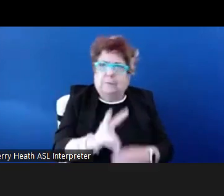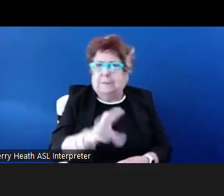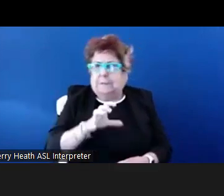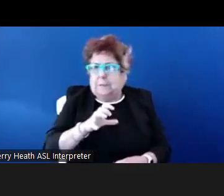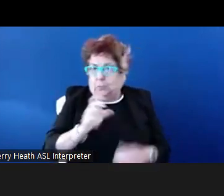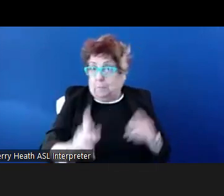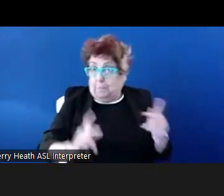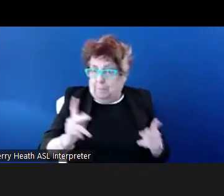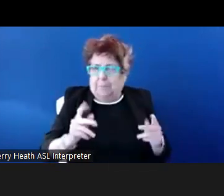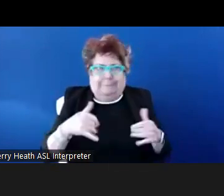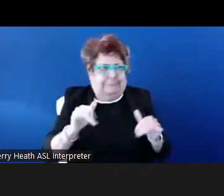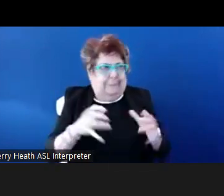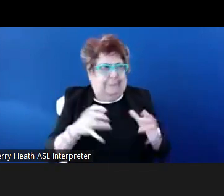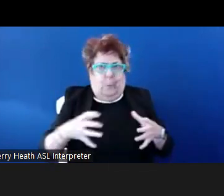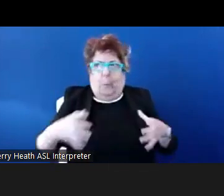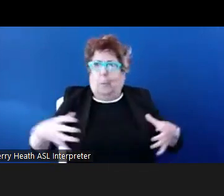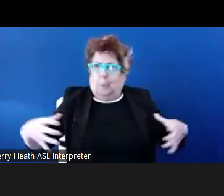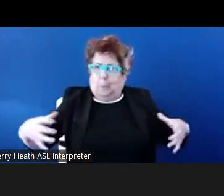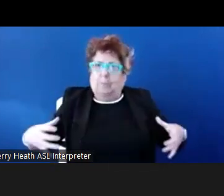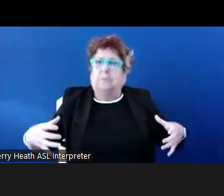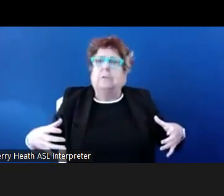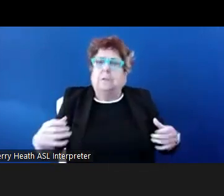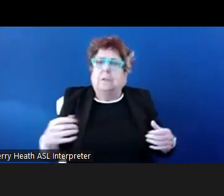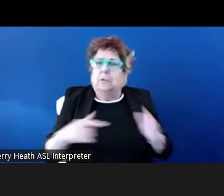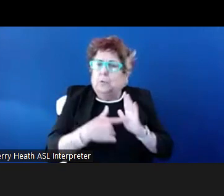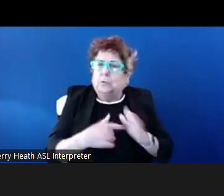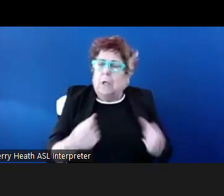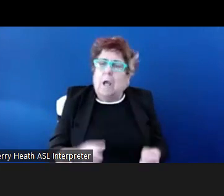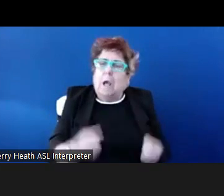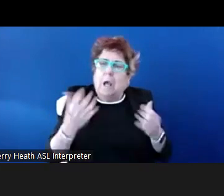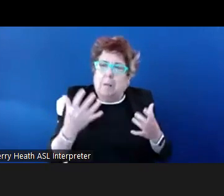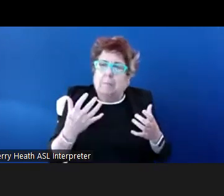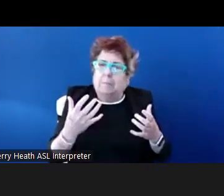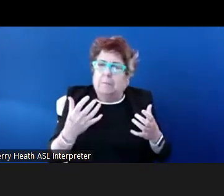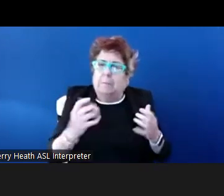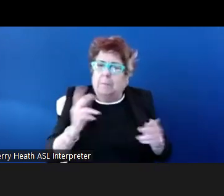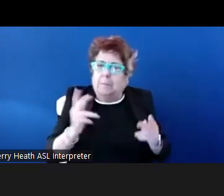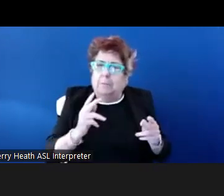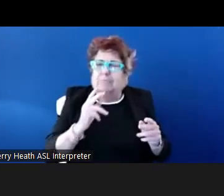the incredible interest there is in looking at how we can leverage Medicaid as a way to cover the wraparound